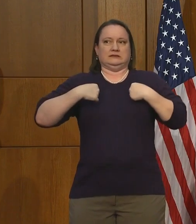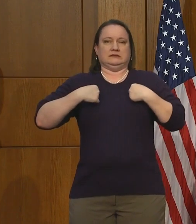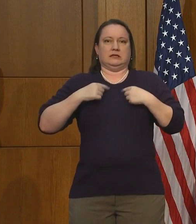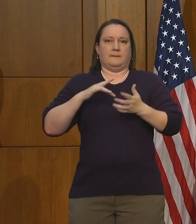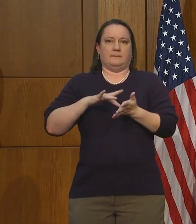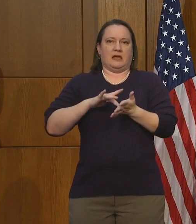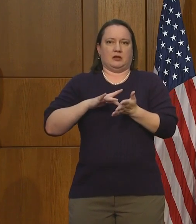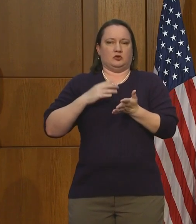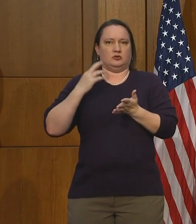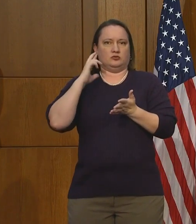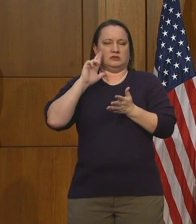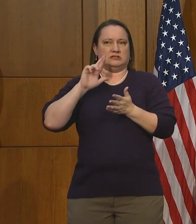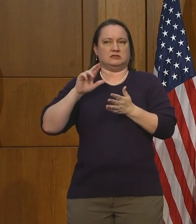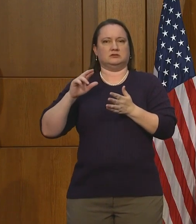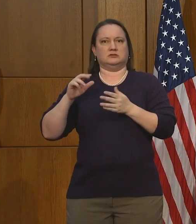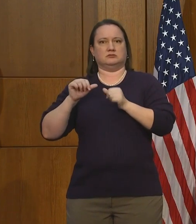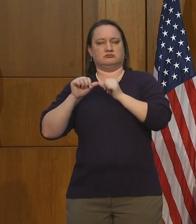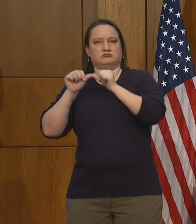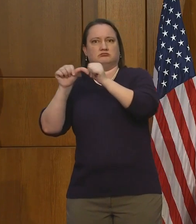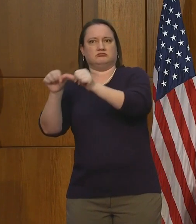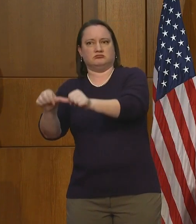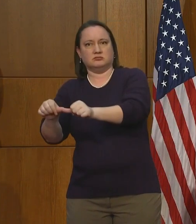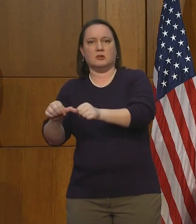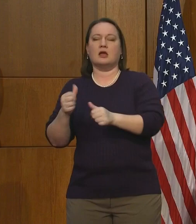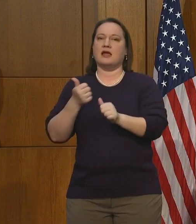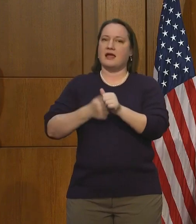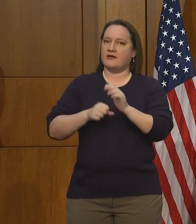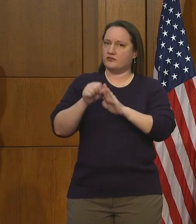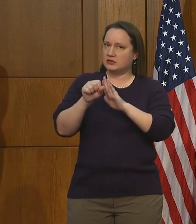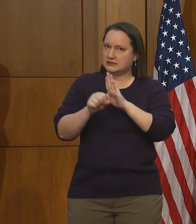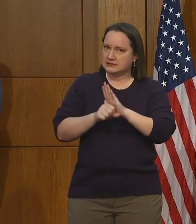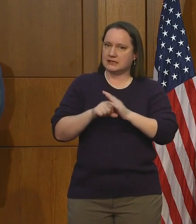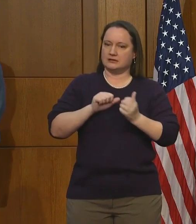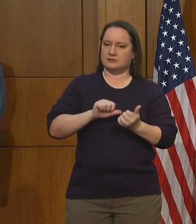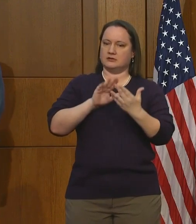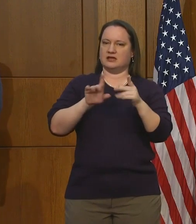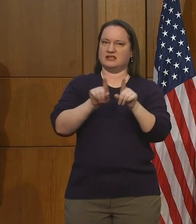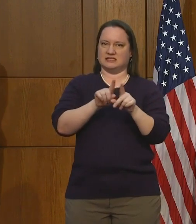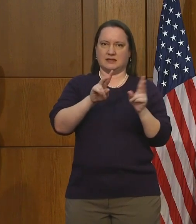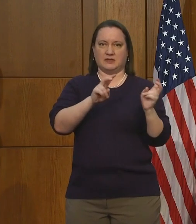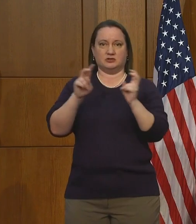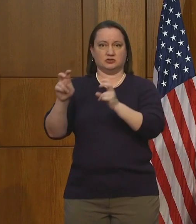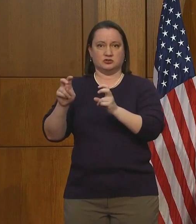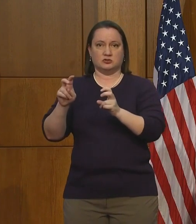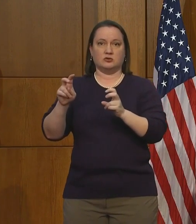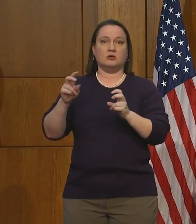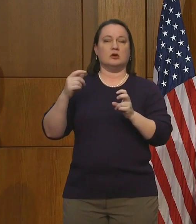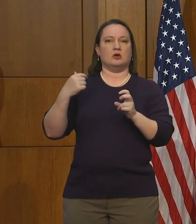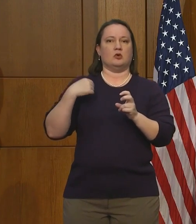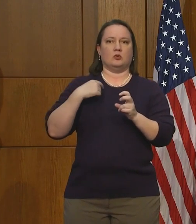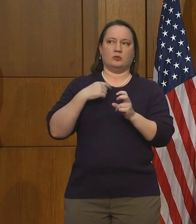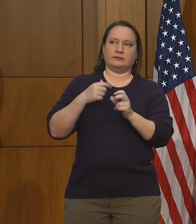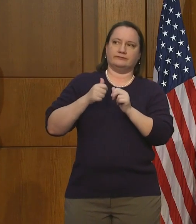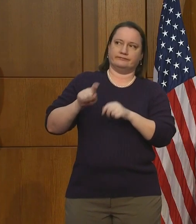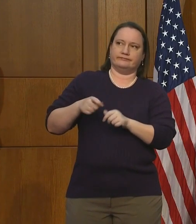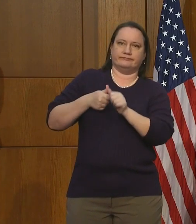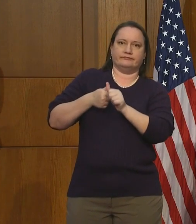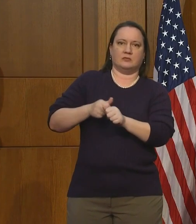BECAUSE OF MEDICAL REASONS. EVERY STATE IS DEALING WITH THIS ISSUE. BECAUSE WE ARE